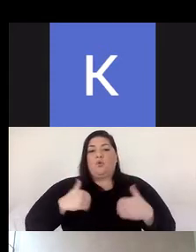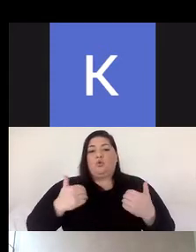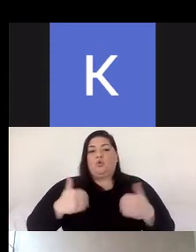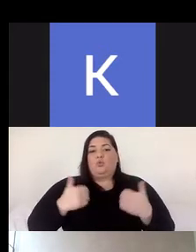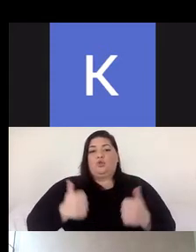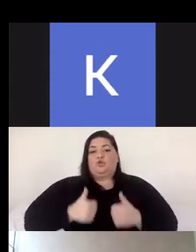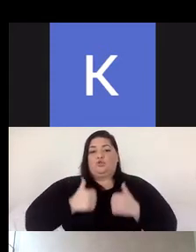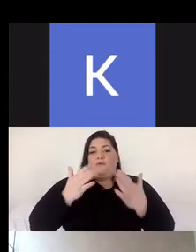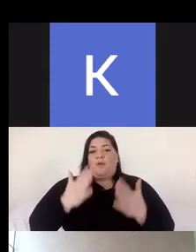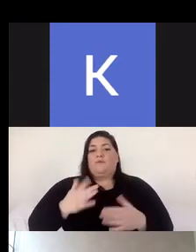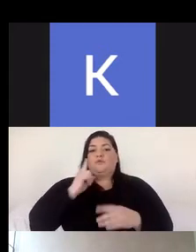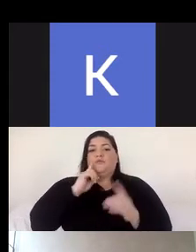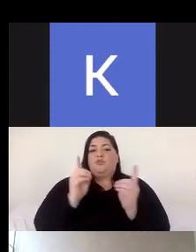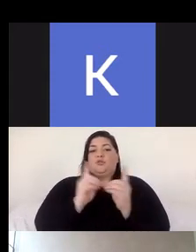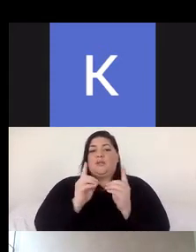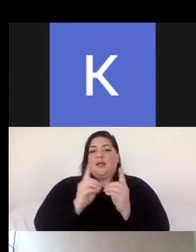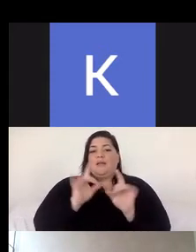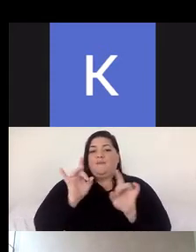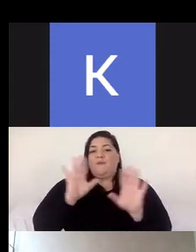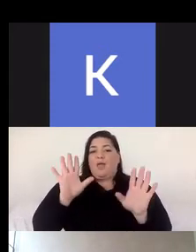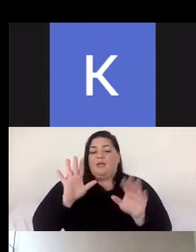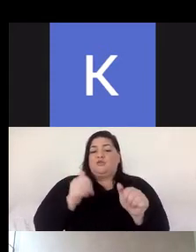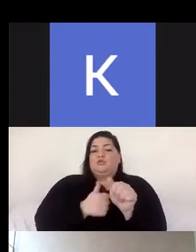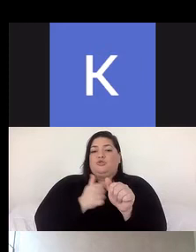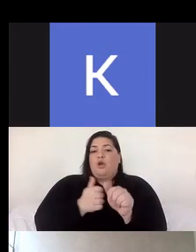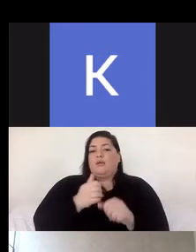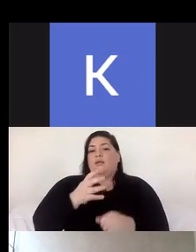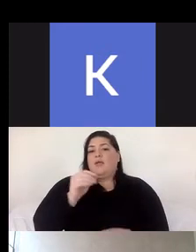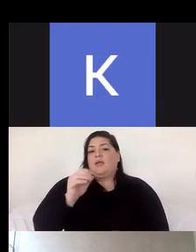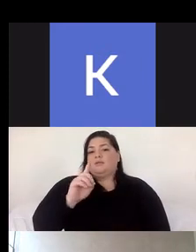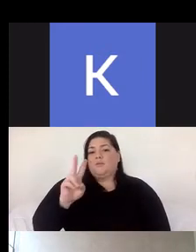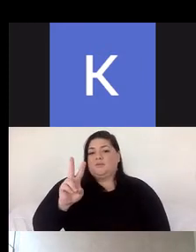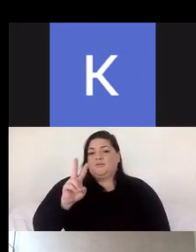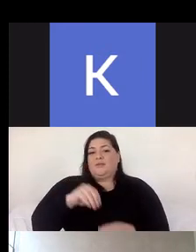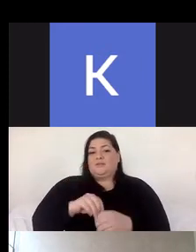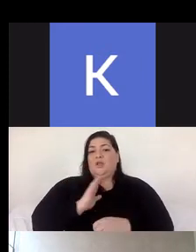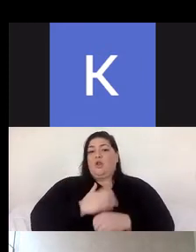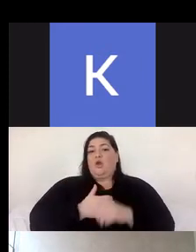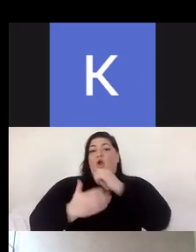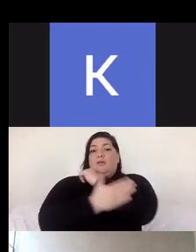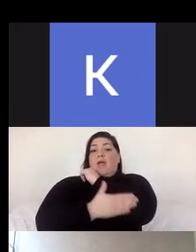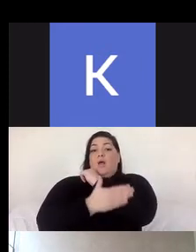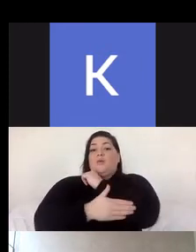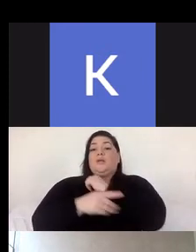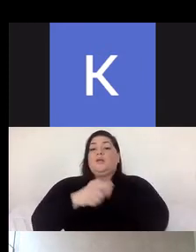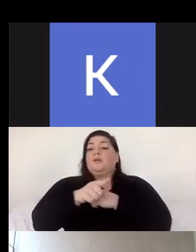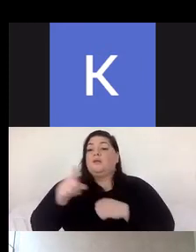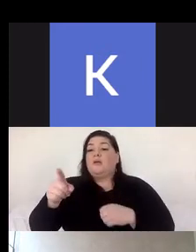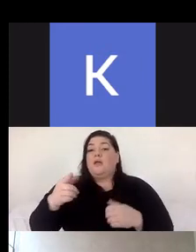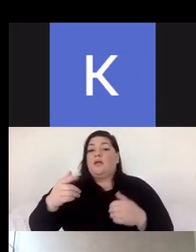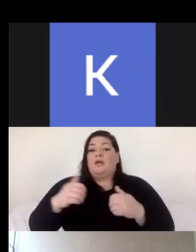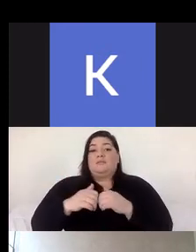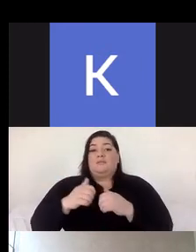violence, sexual assault, and stalking in our county. For those that do exist, there's little communication